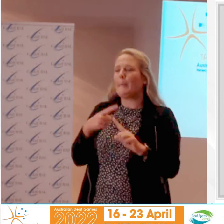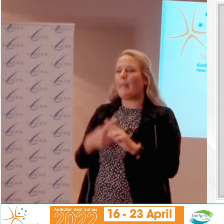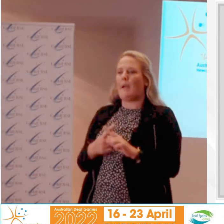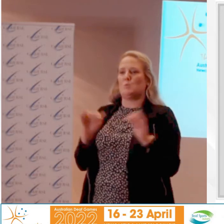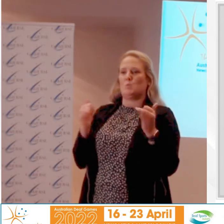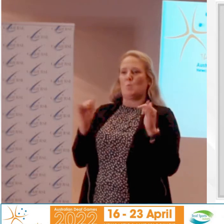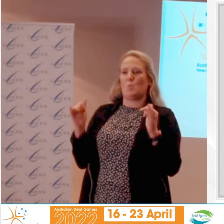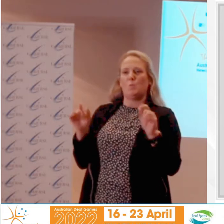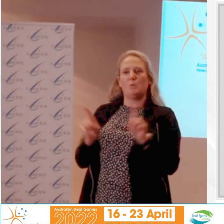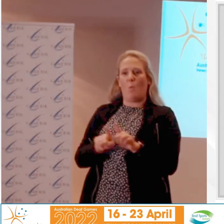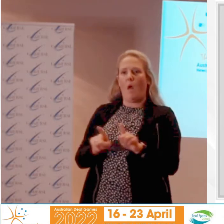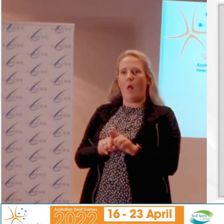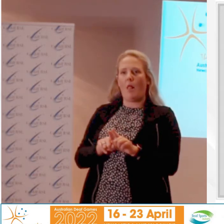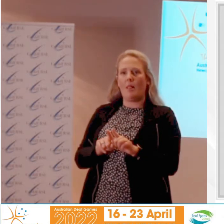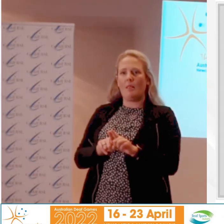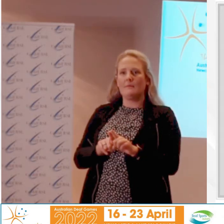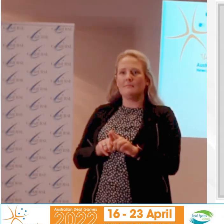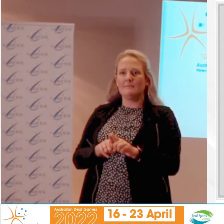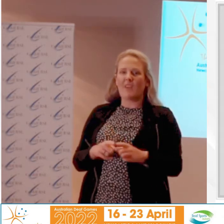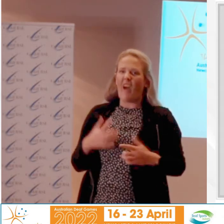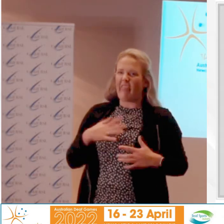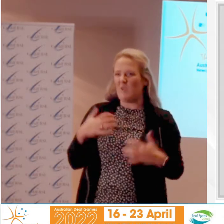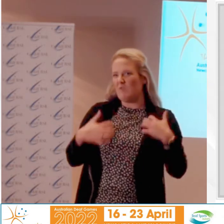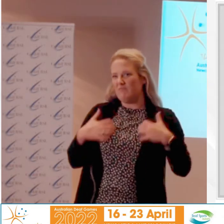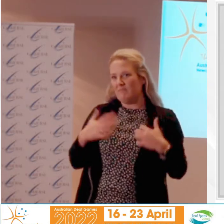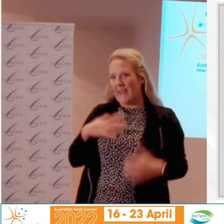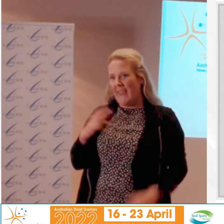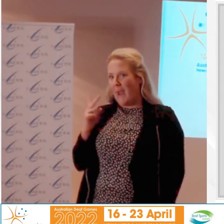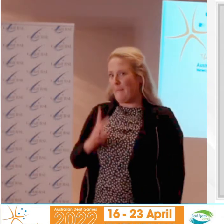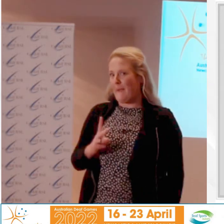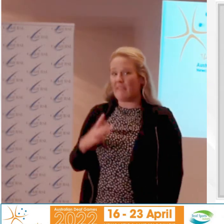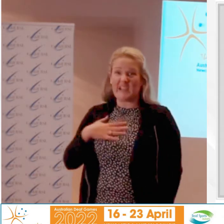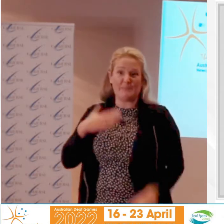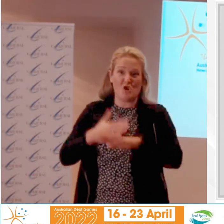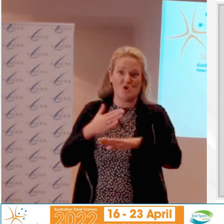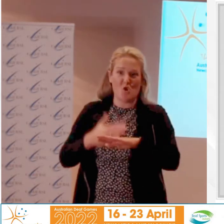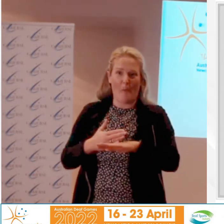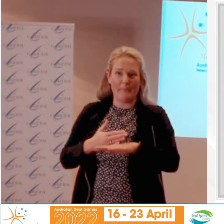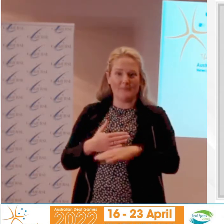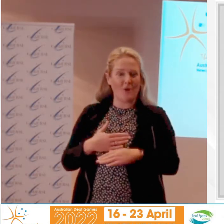in playing sport and also the social aspect as well i think um yeah that will be very